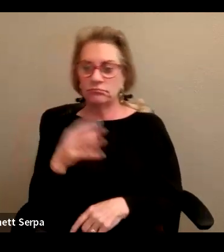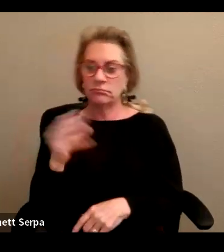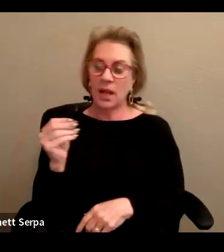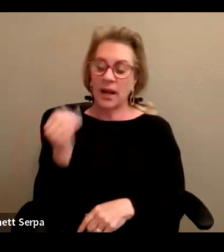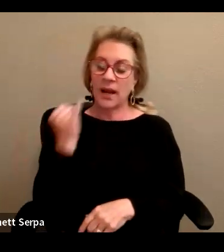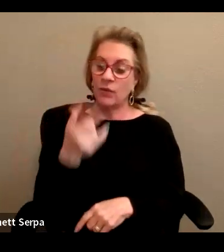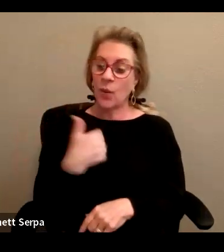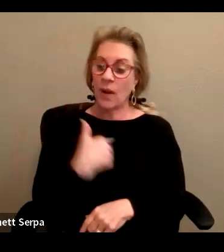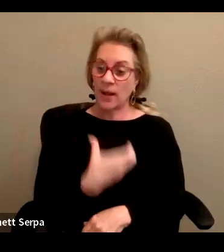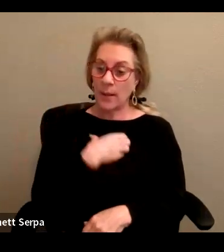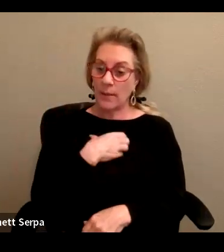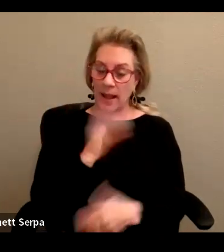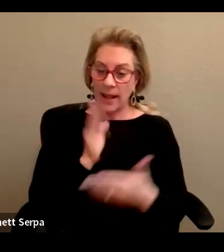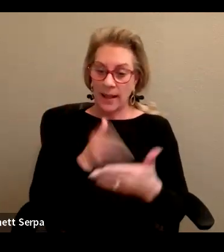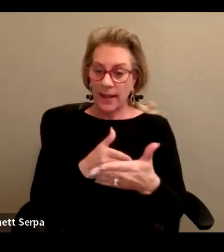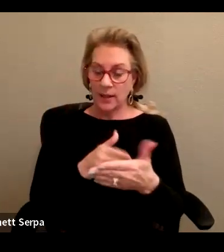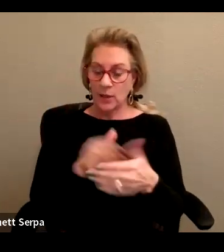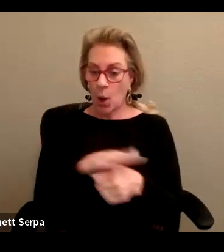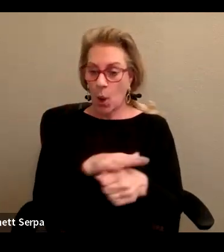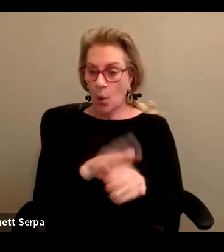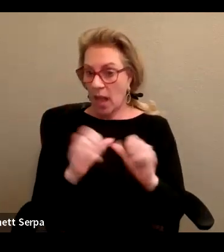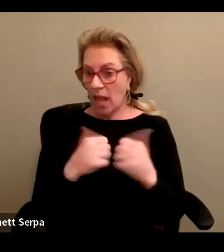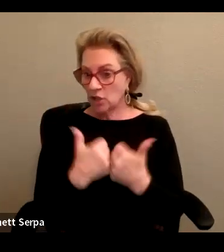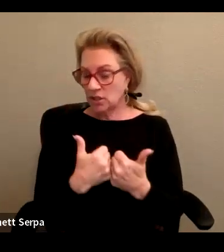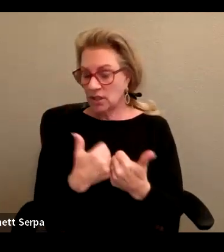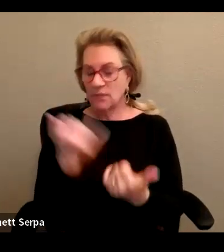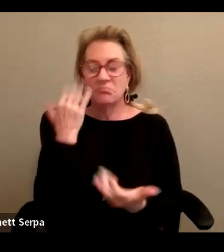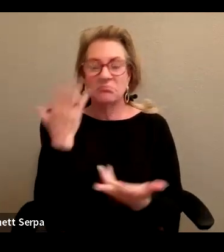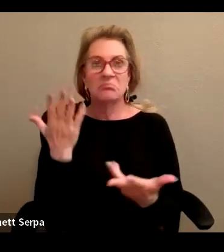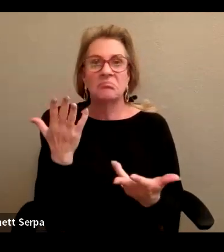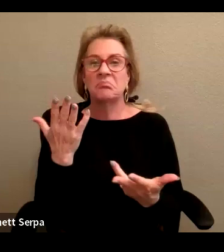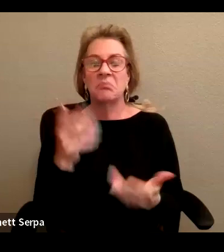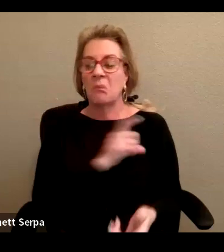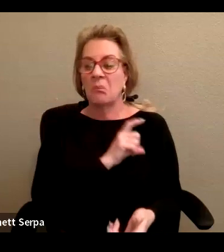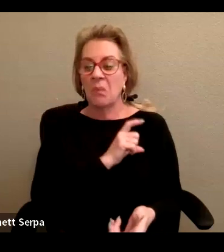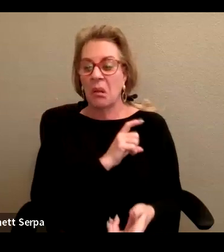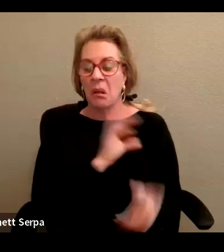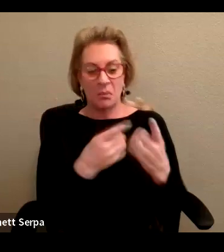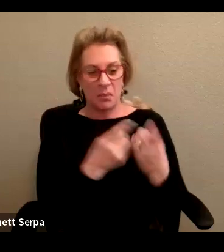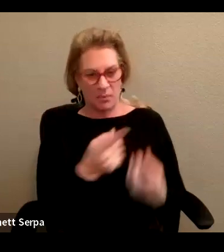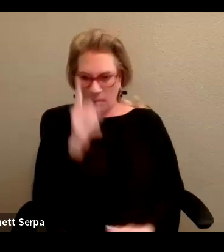a complaint against a local agency say a local law enforcement agency because you believe that they